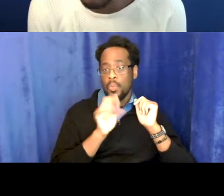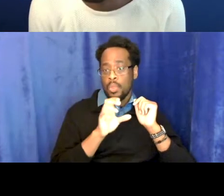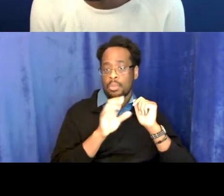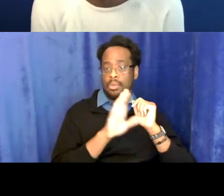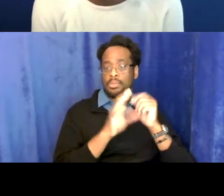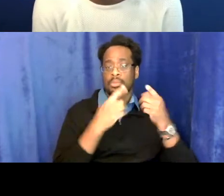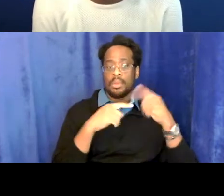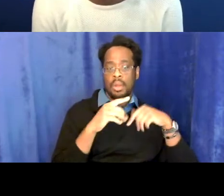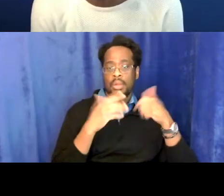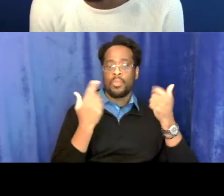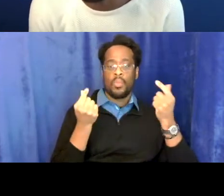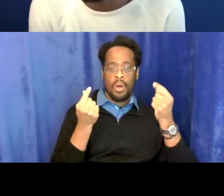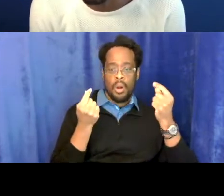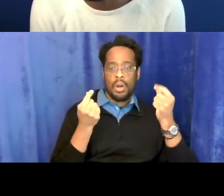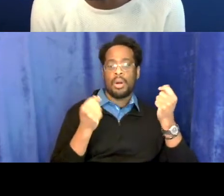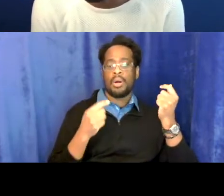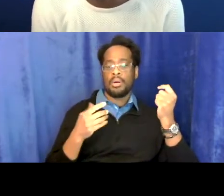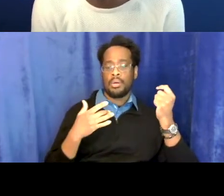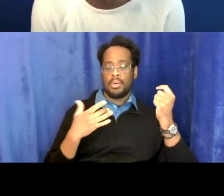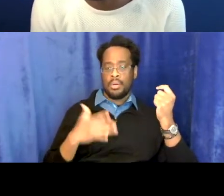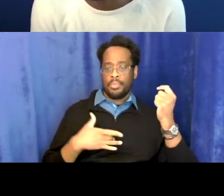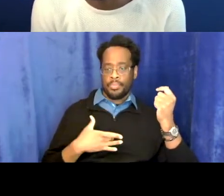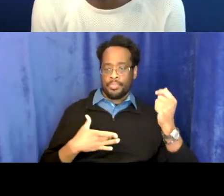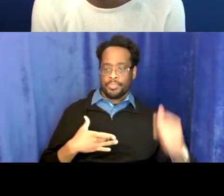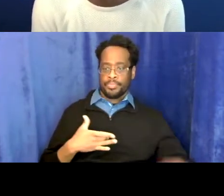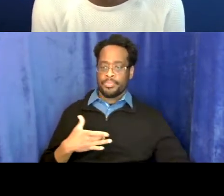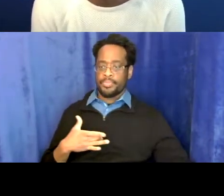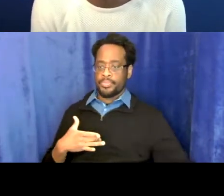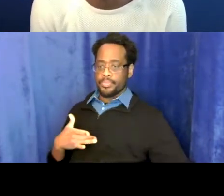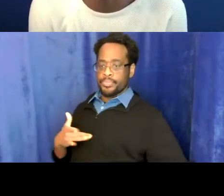But in North Carolina, their sign for "bathroom" was here on the chest.